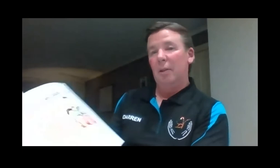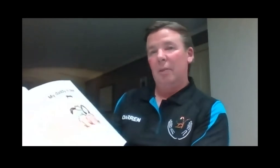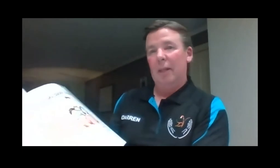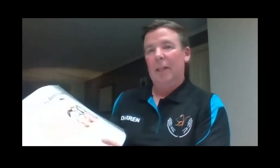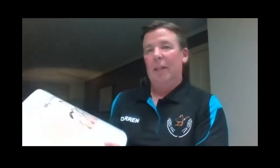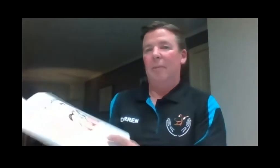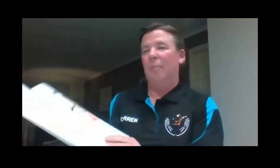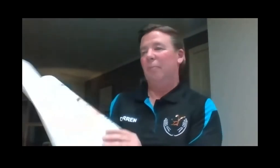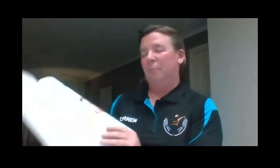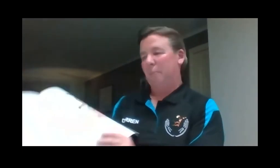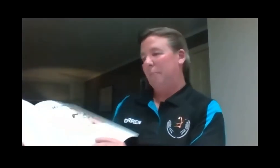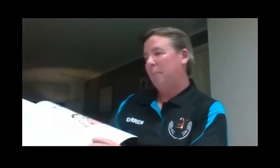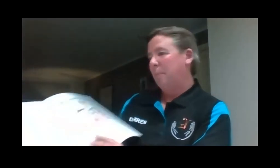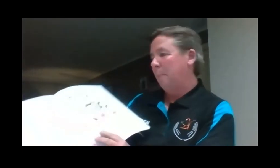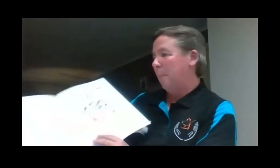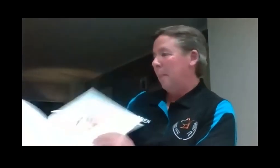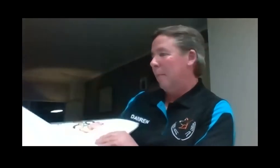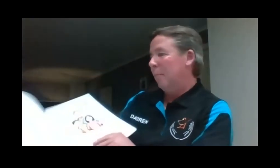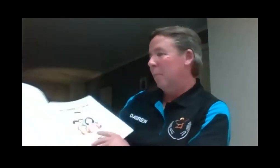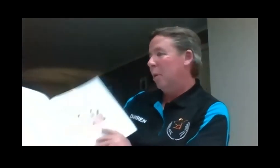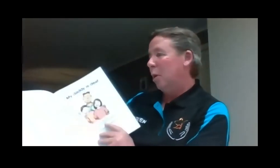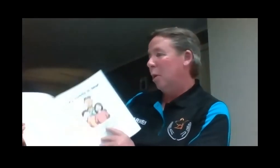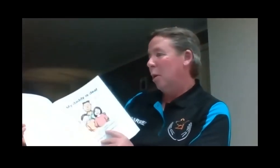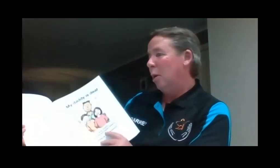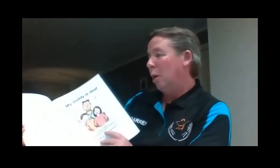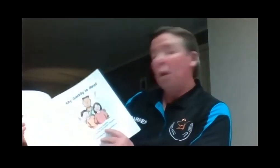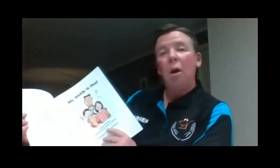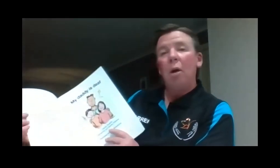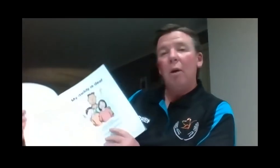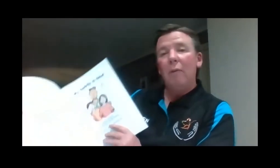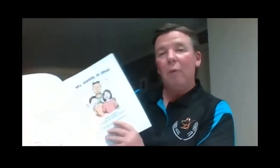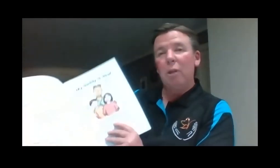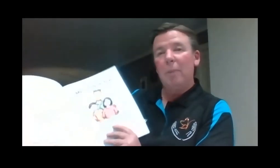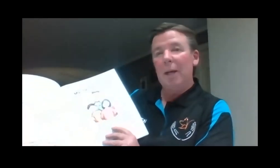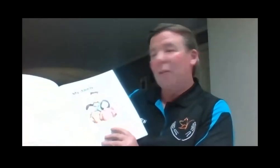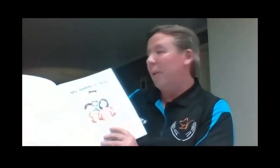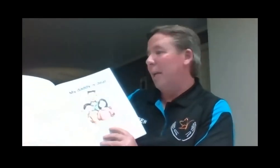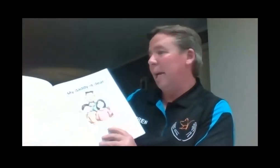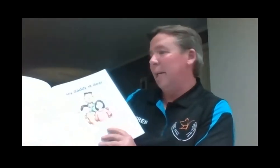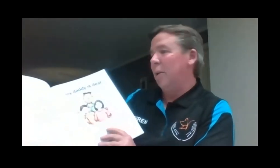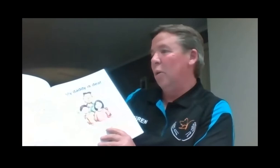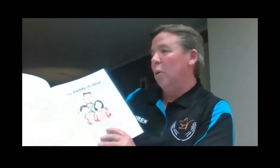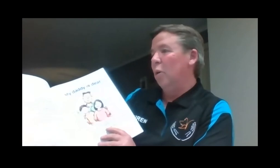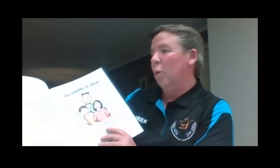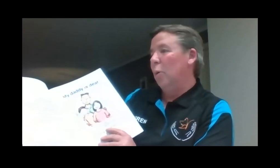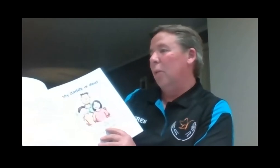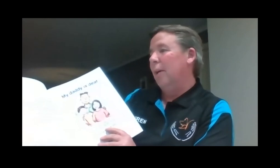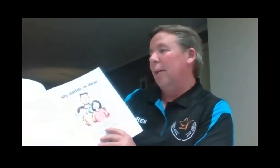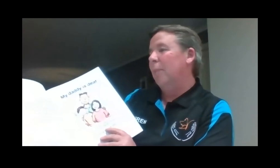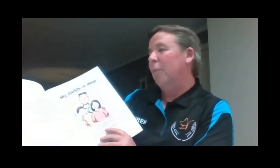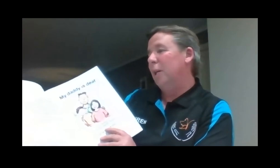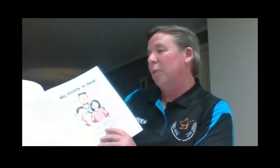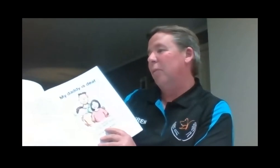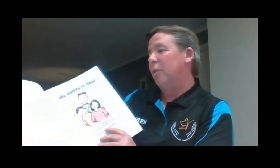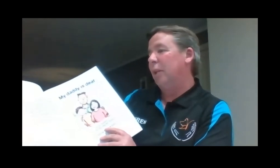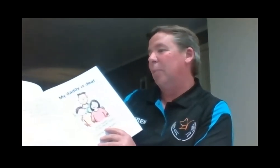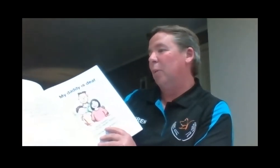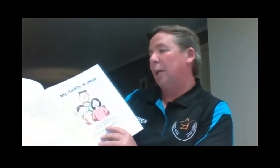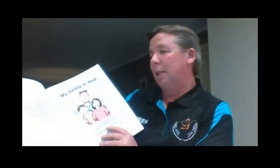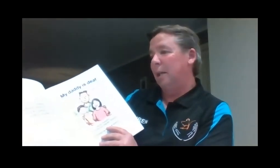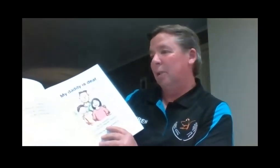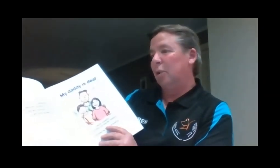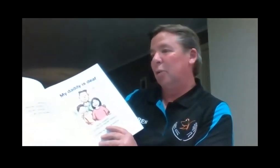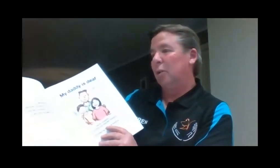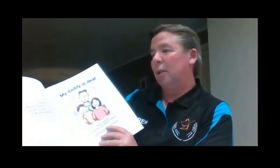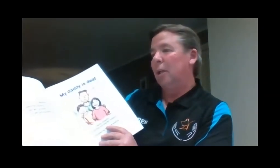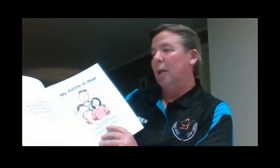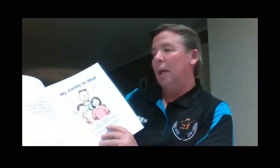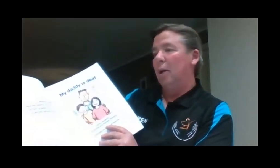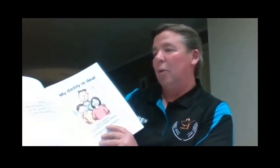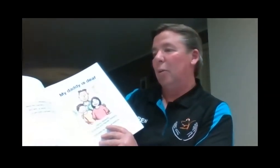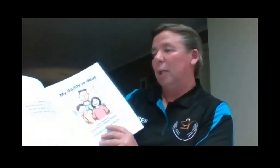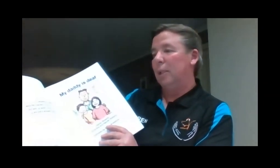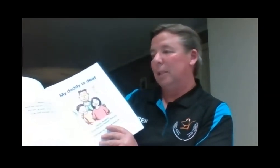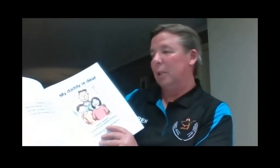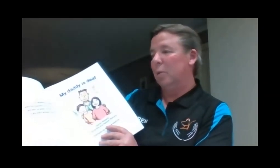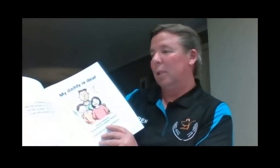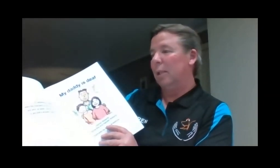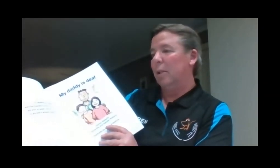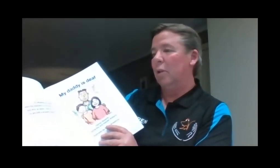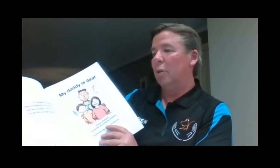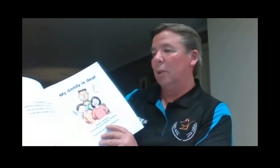For Amanda and Hayden who were the inspiration for this book as young children and who as